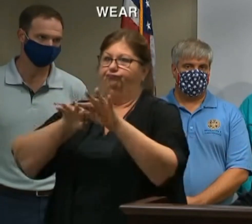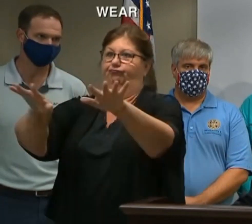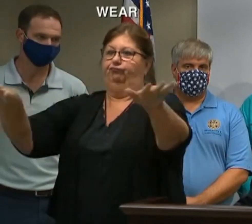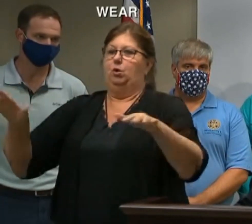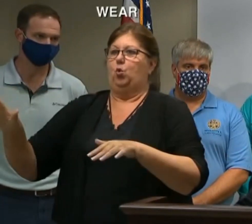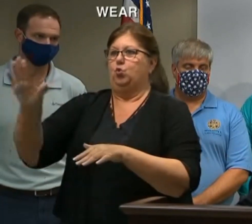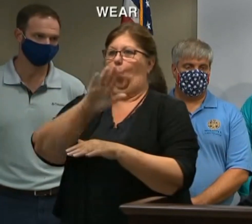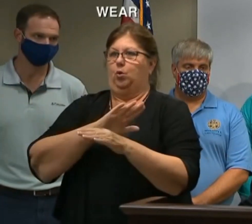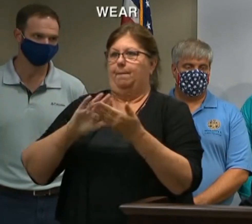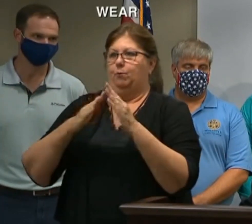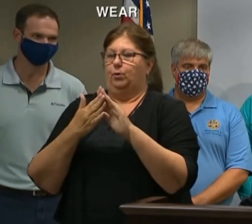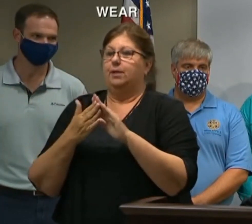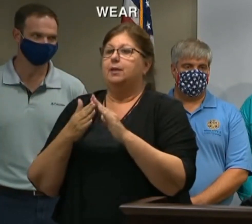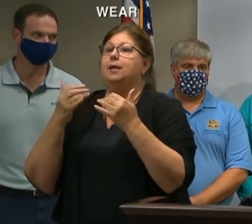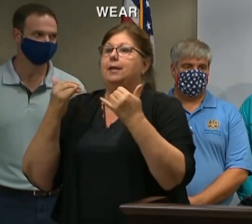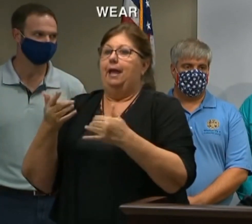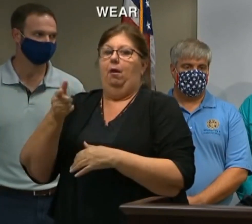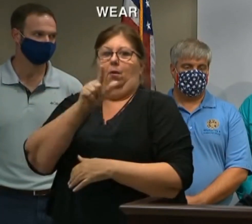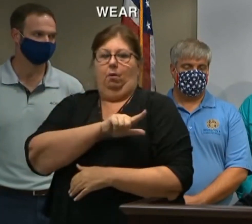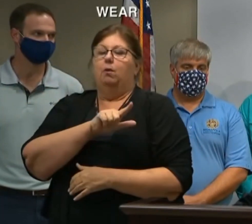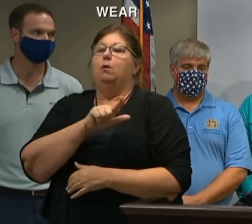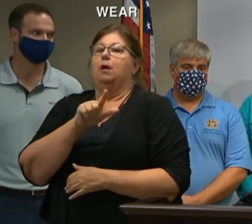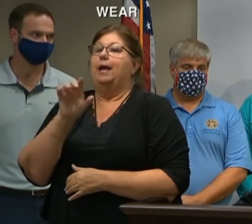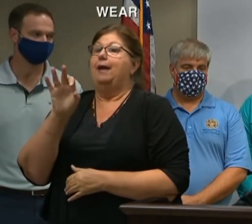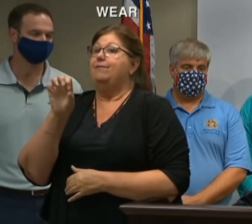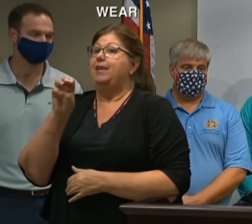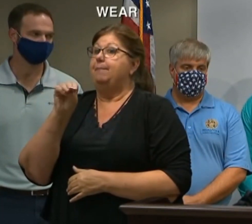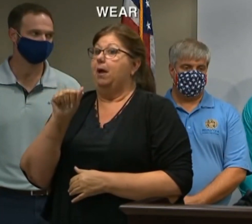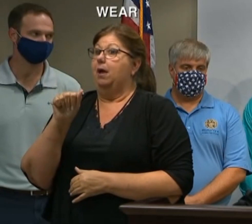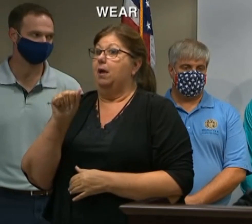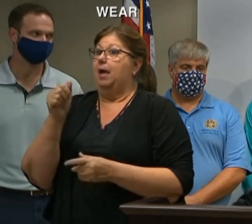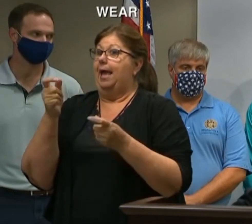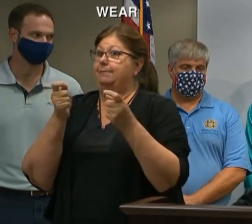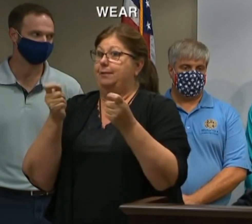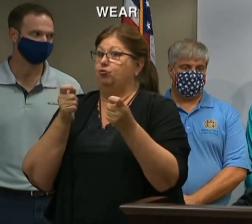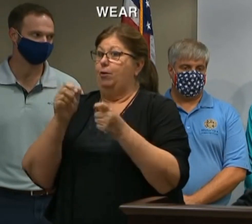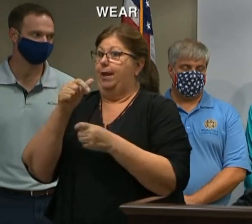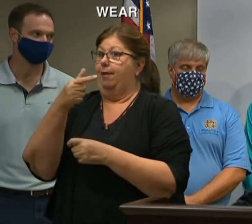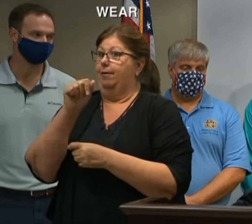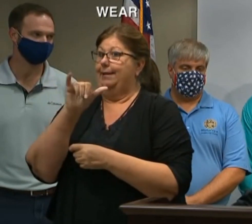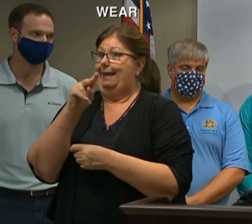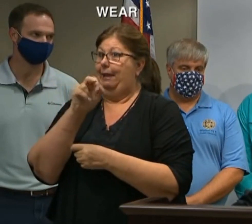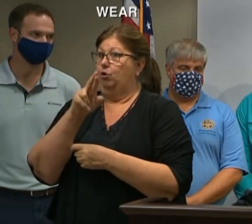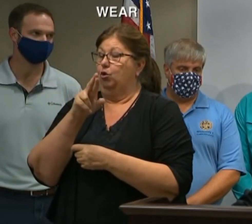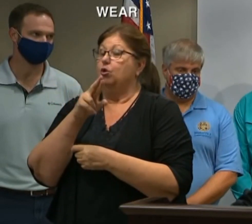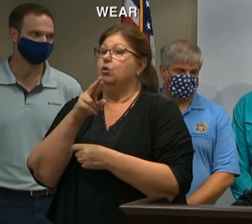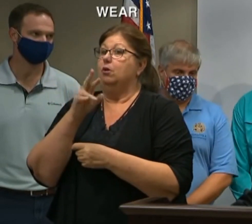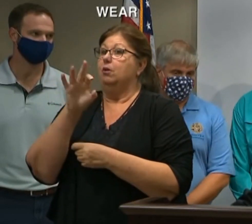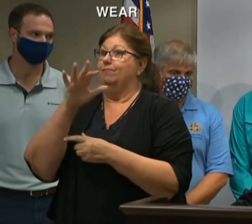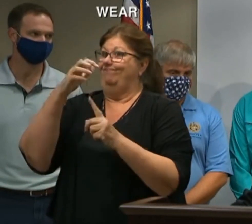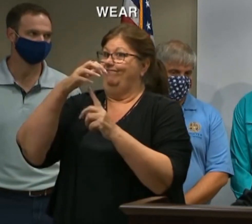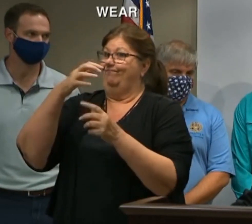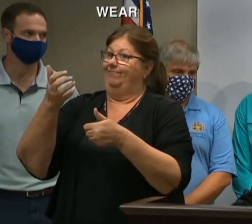turn it over to administrative gainer who again has really been a a real partner uh to to the panhandle uh you know you